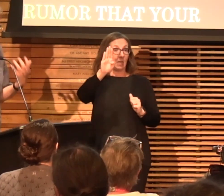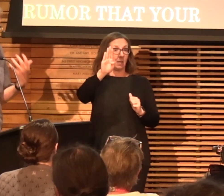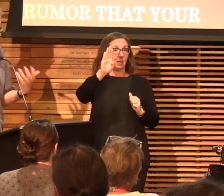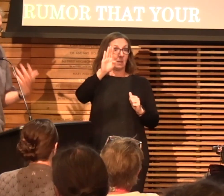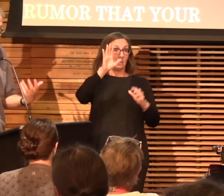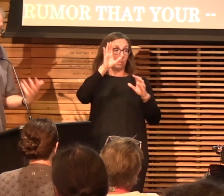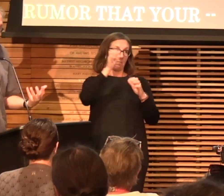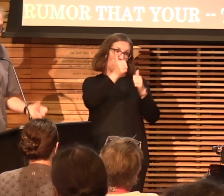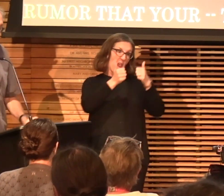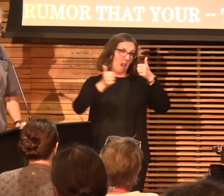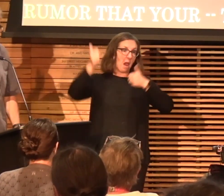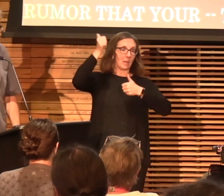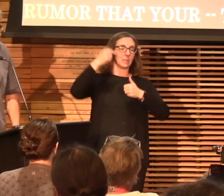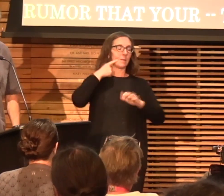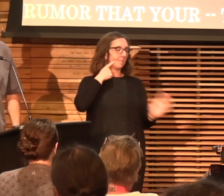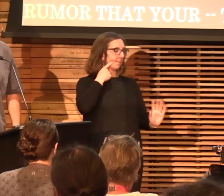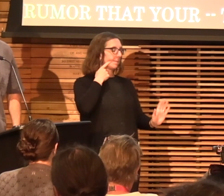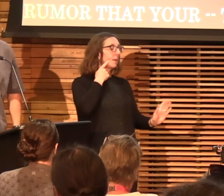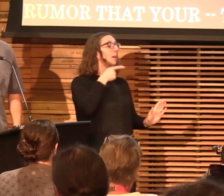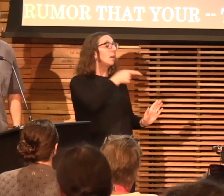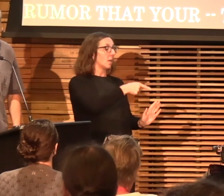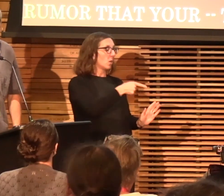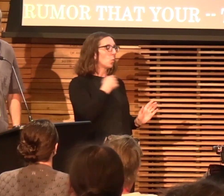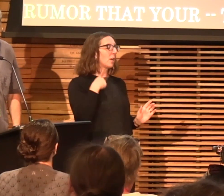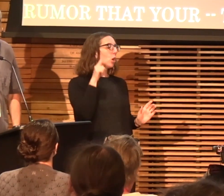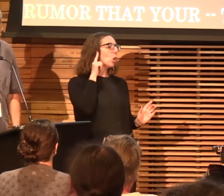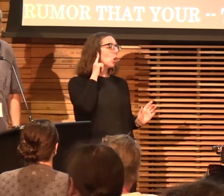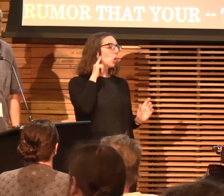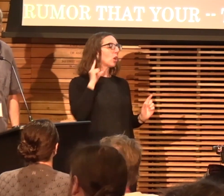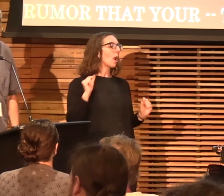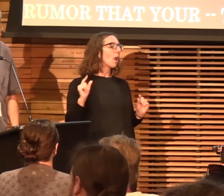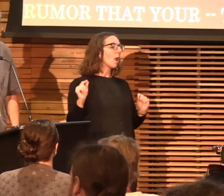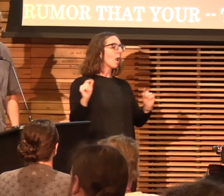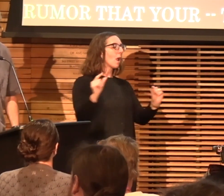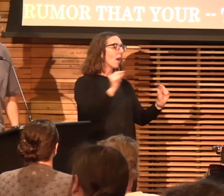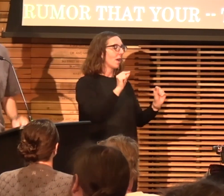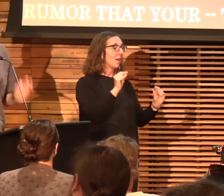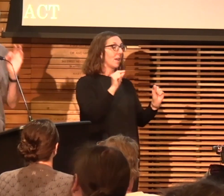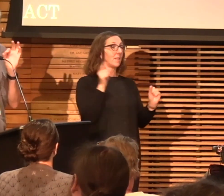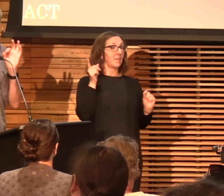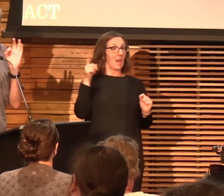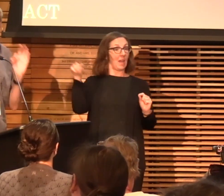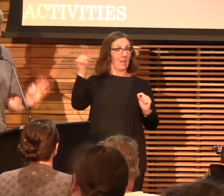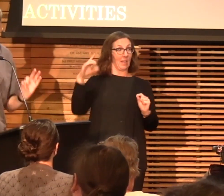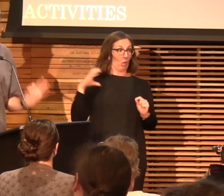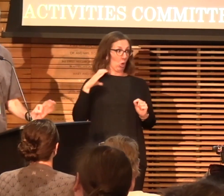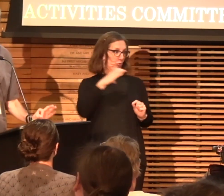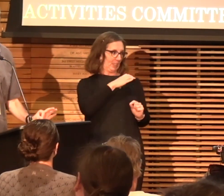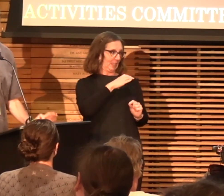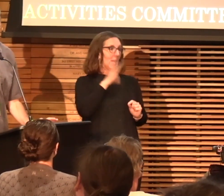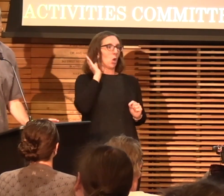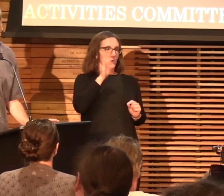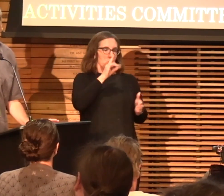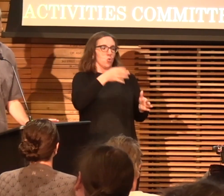that the HUAC, House Un-American Activities Committee, the witch hunters, are about to investigate the foundation.